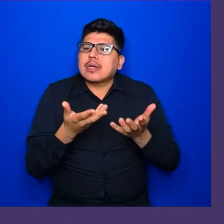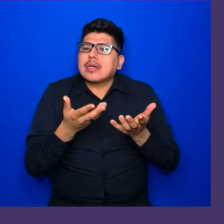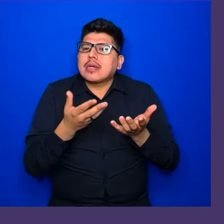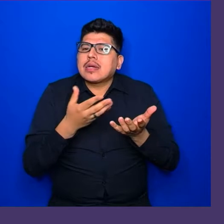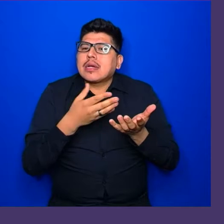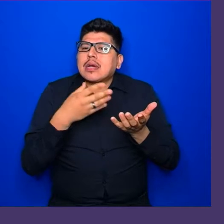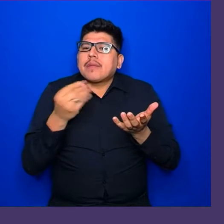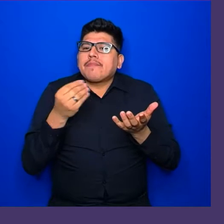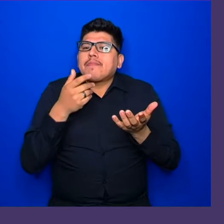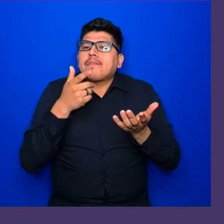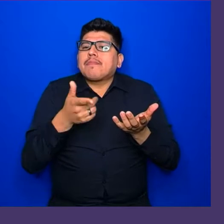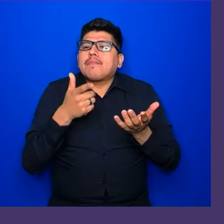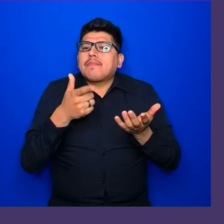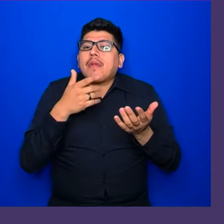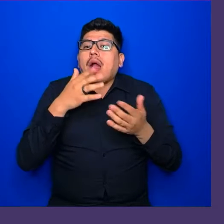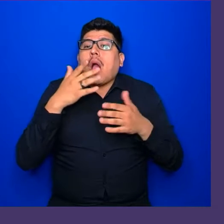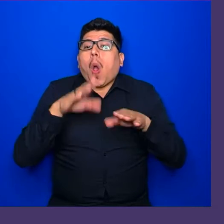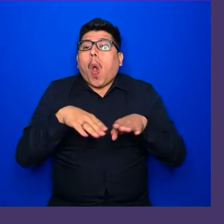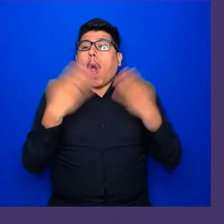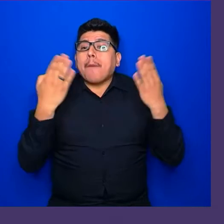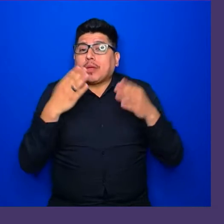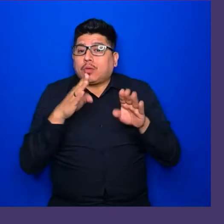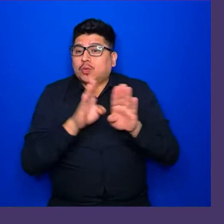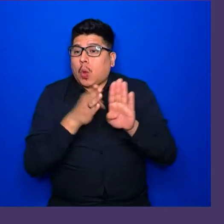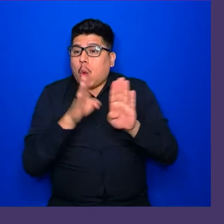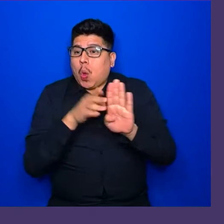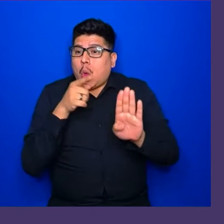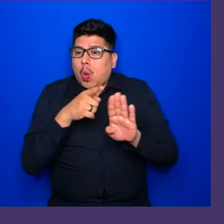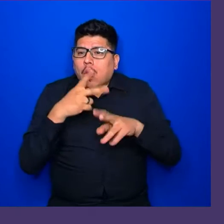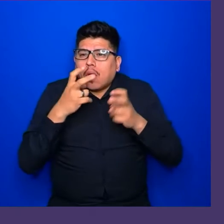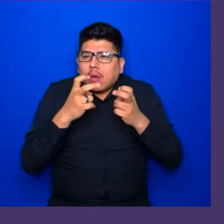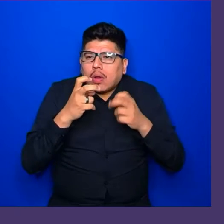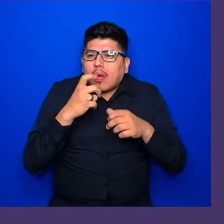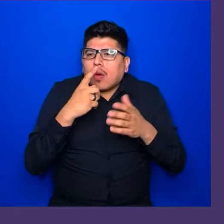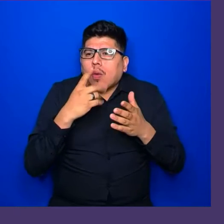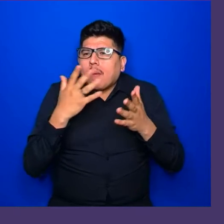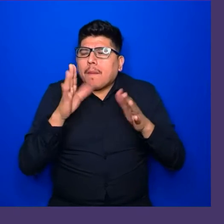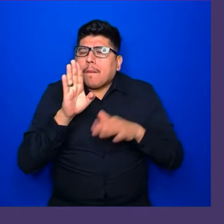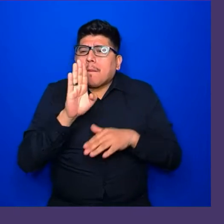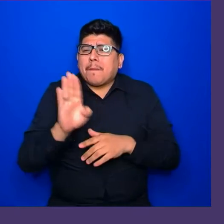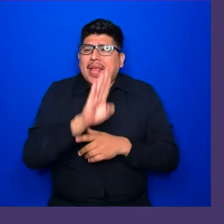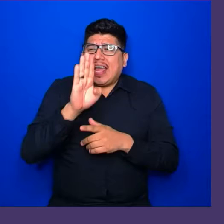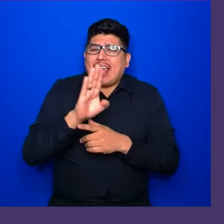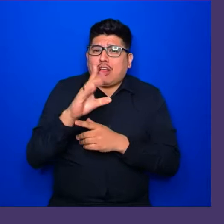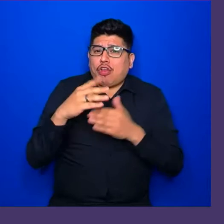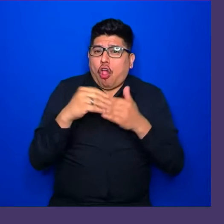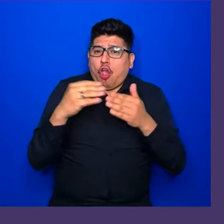I think with the billions of dollars that is to be made out there, everybody can win.